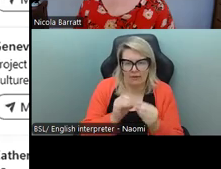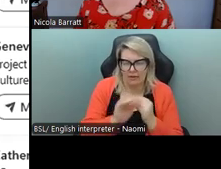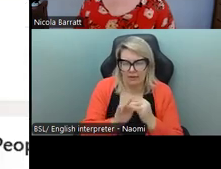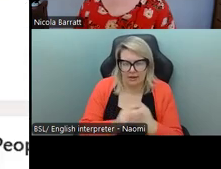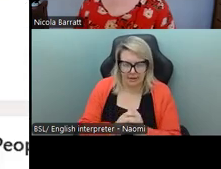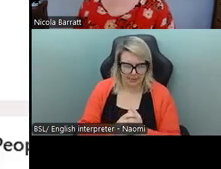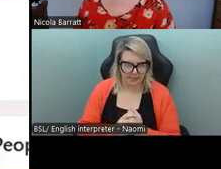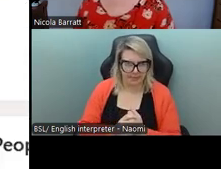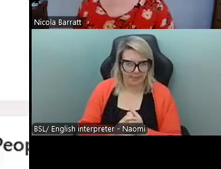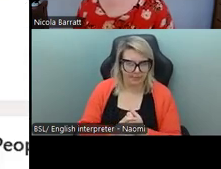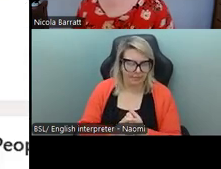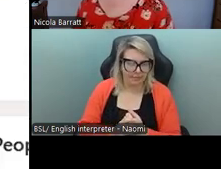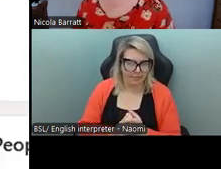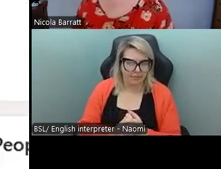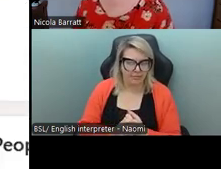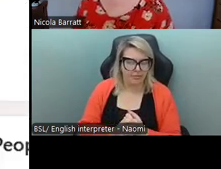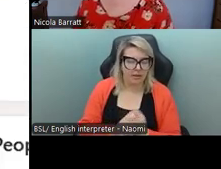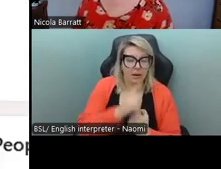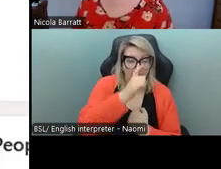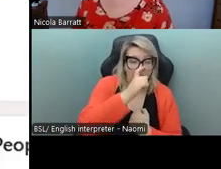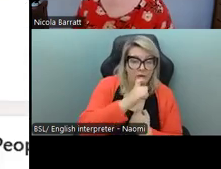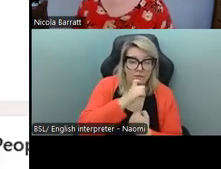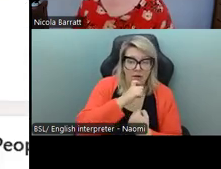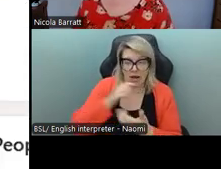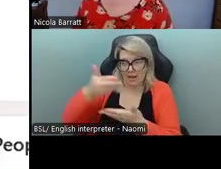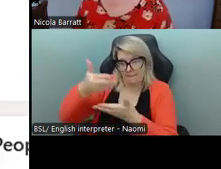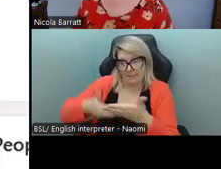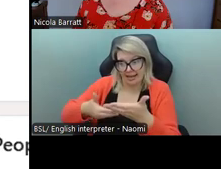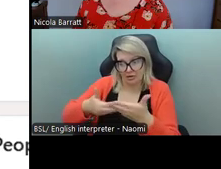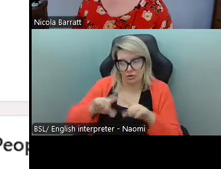This is a page. They look quite similar, but pages are for organizations.